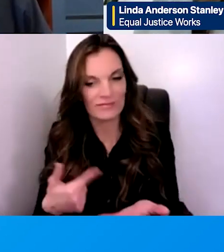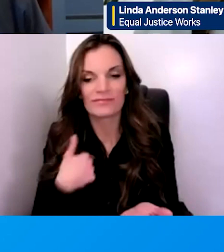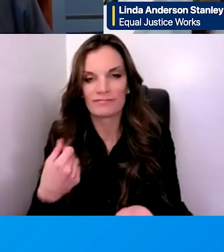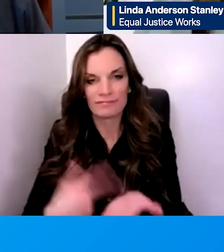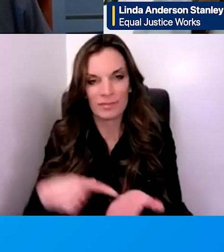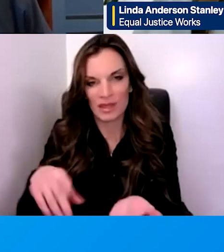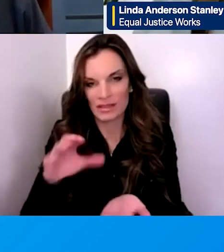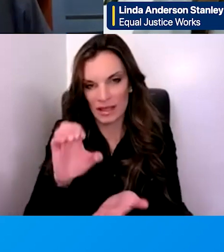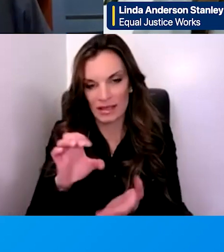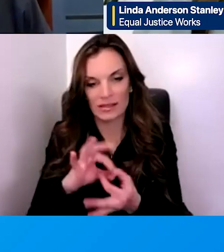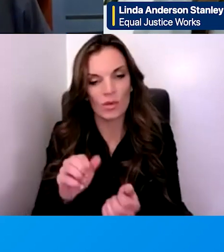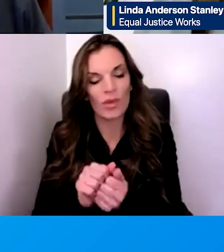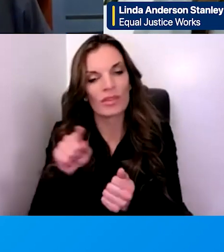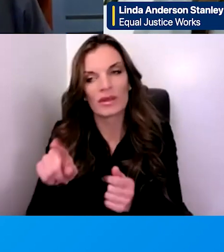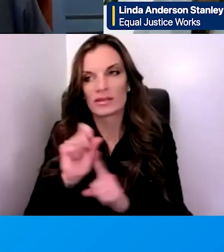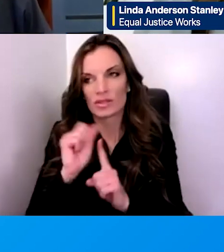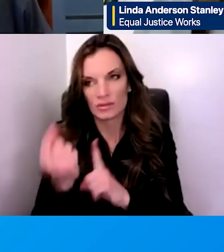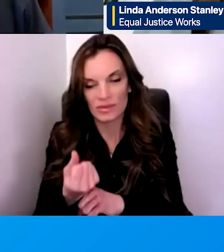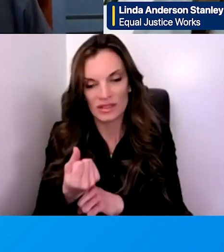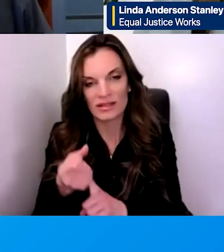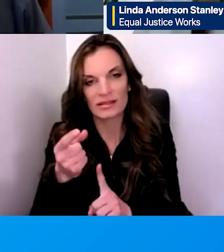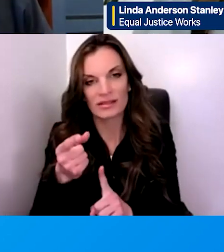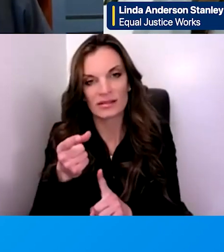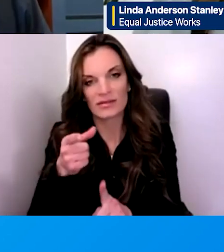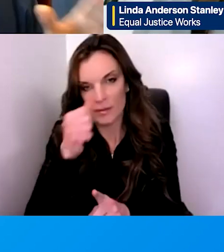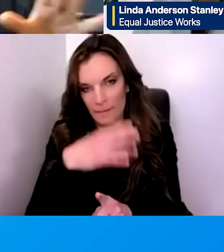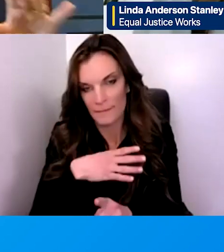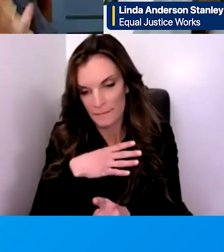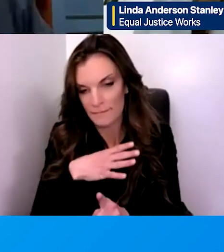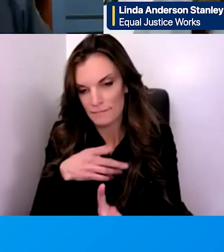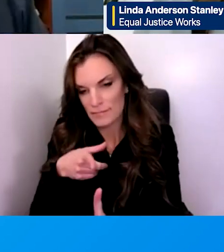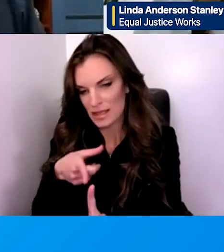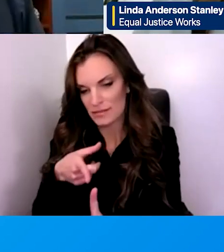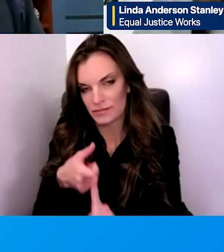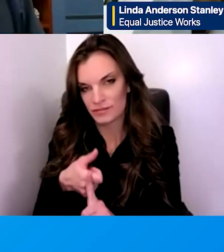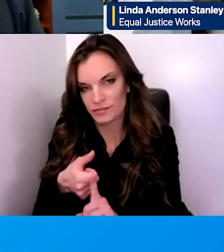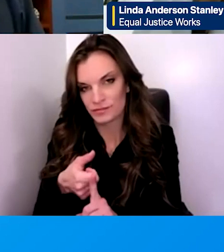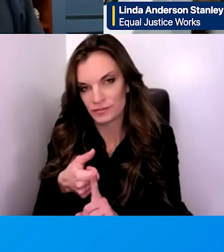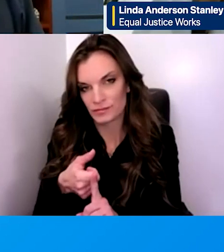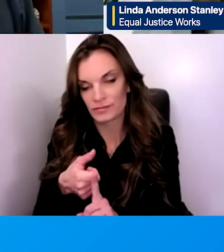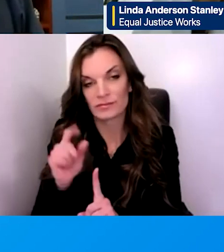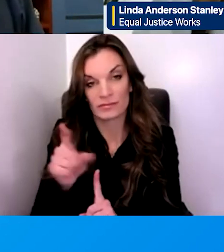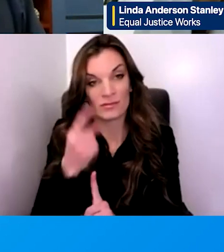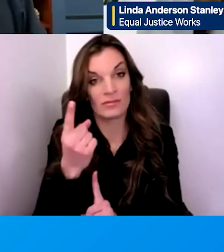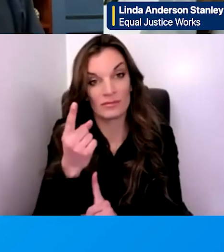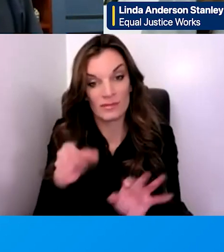circumstances of a man who was the only language he understands